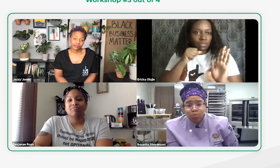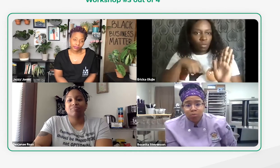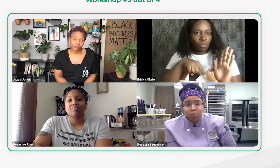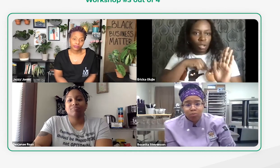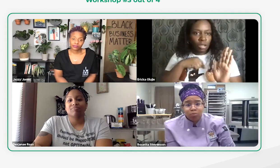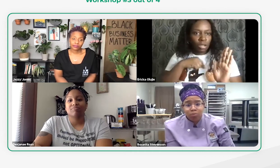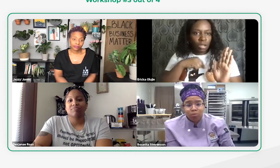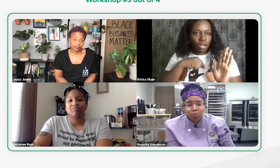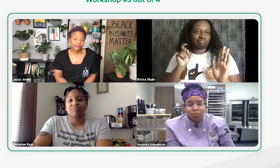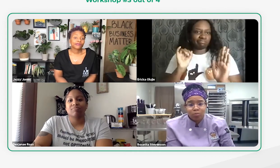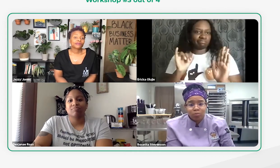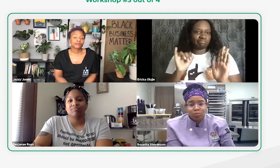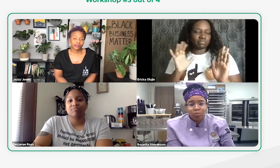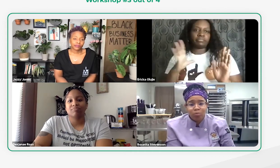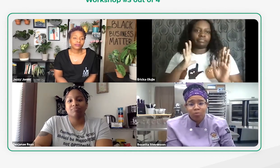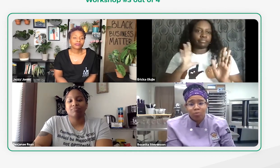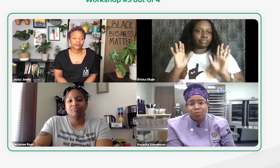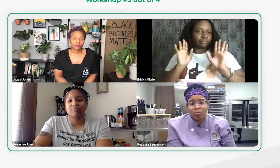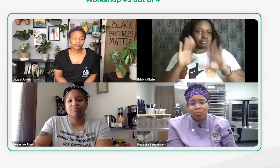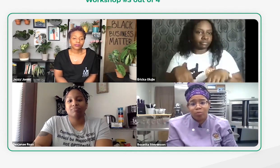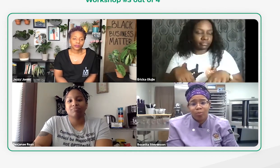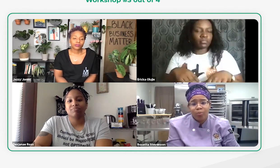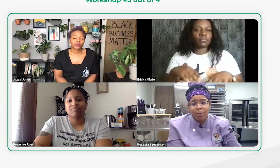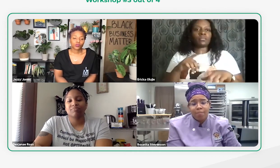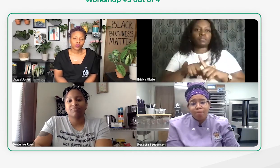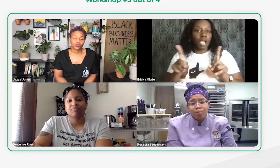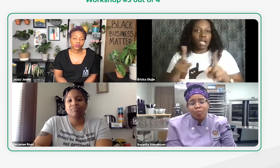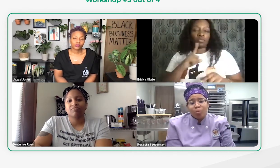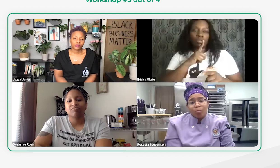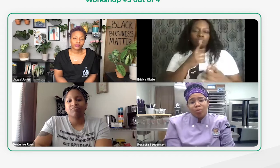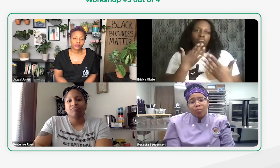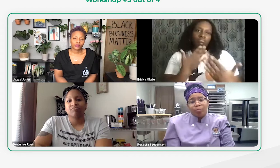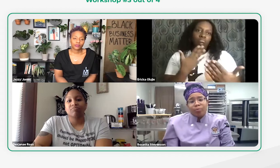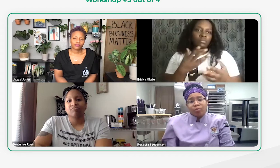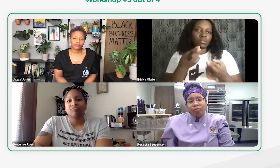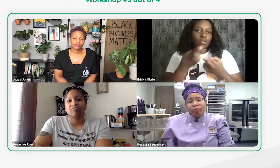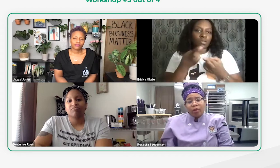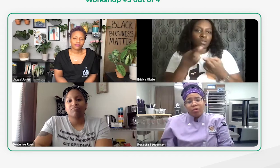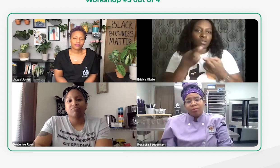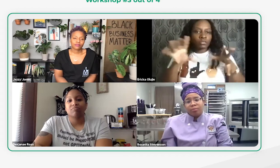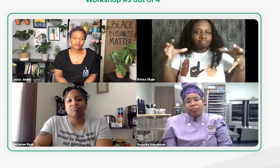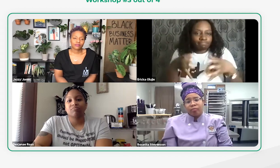I use other sources and I did apply but I'm thankful